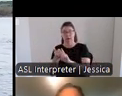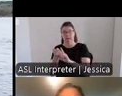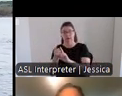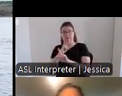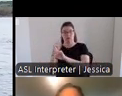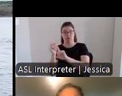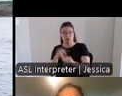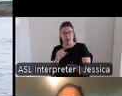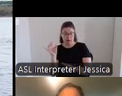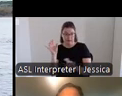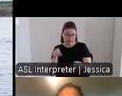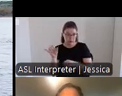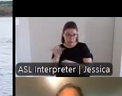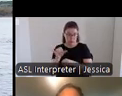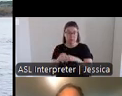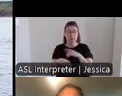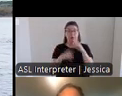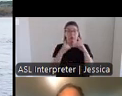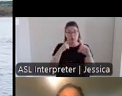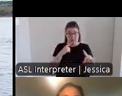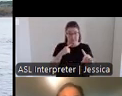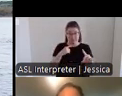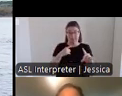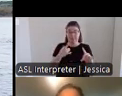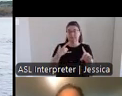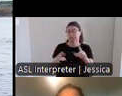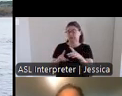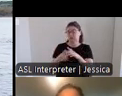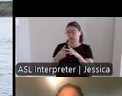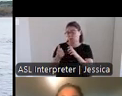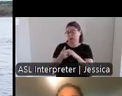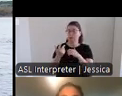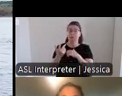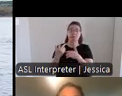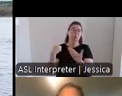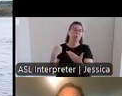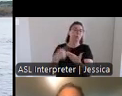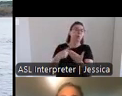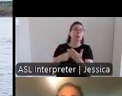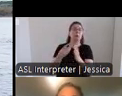And, in this session, I usually start off by just talking to the students. We all talk together.